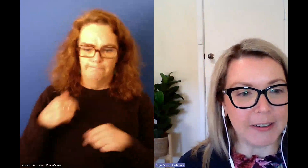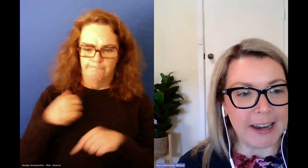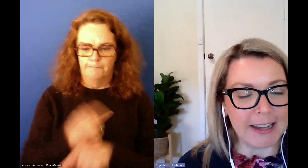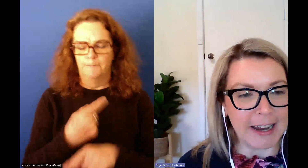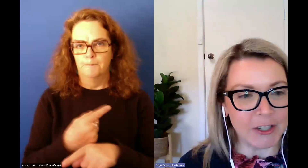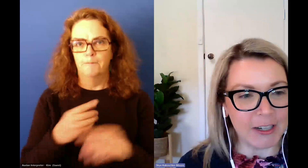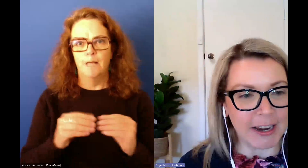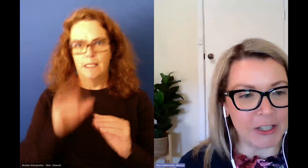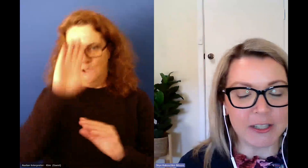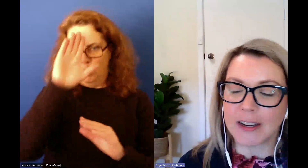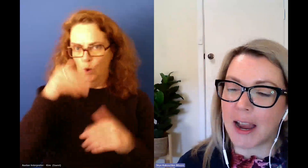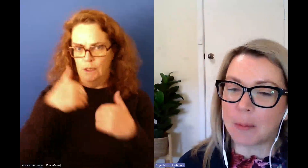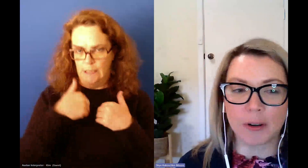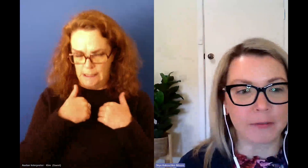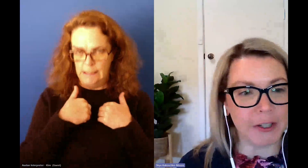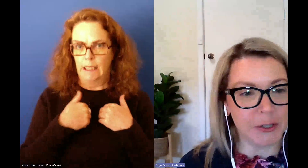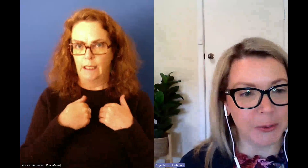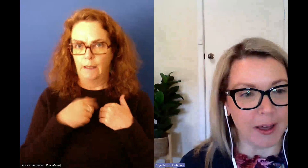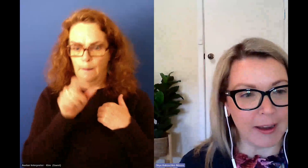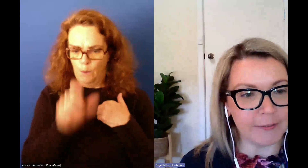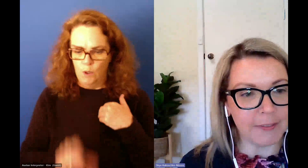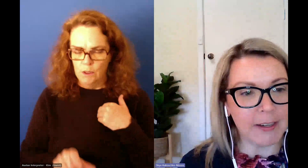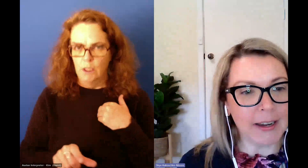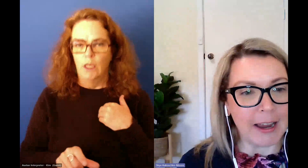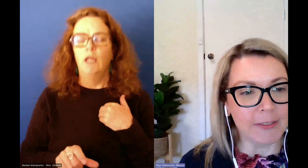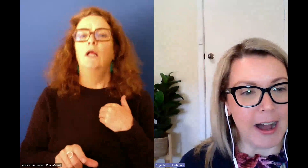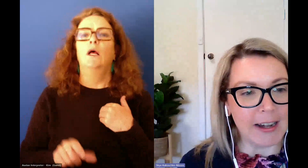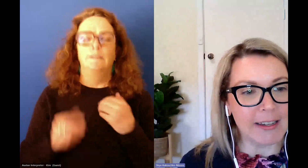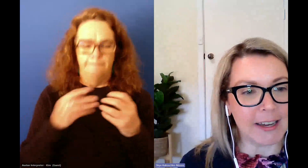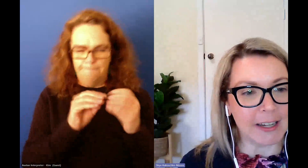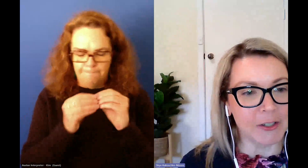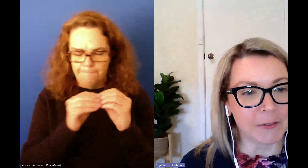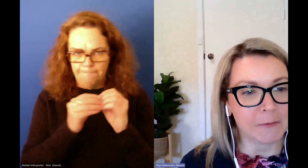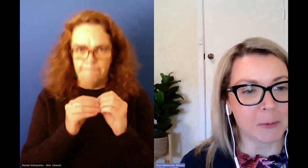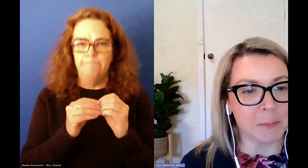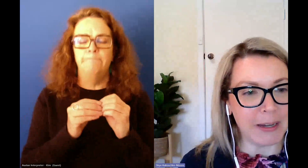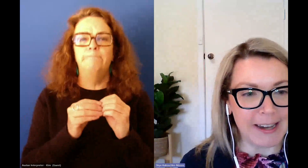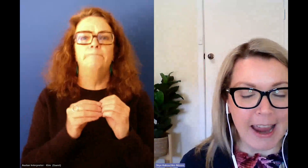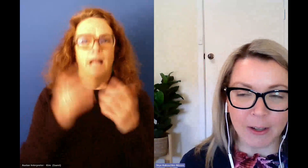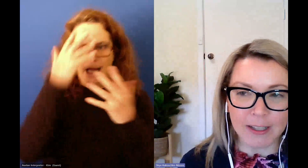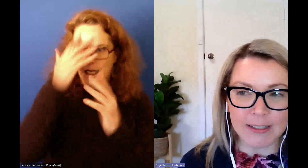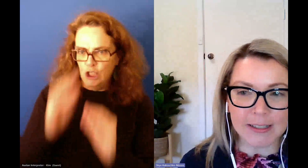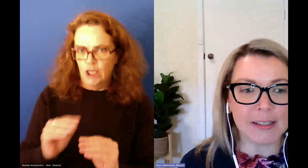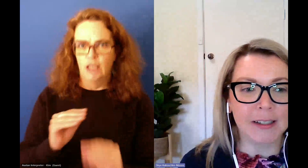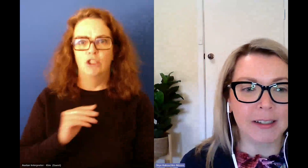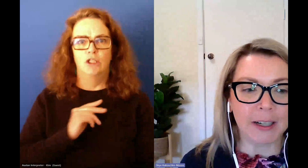navigating education and professional life have garnered attention from media outlets